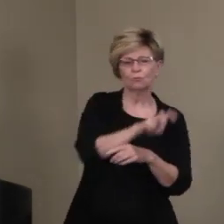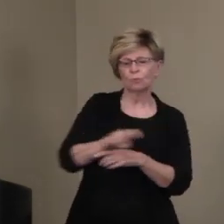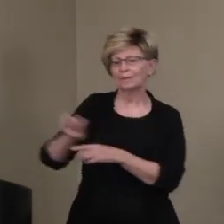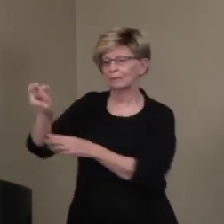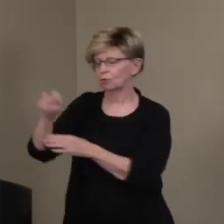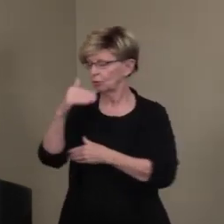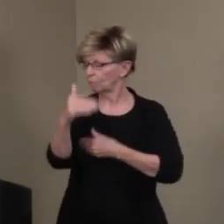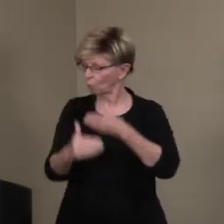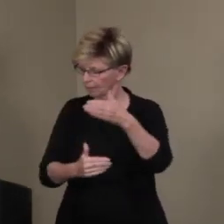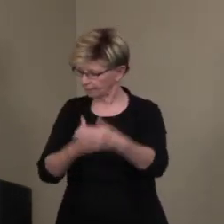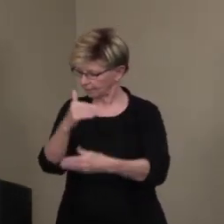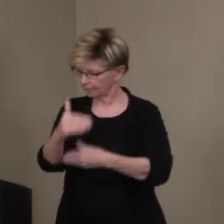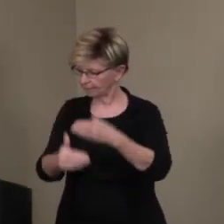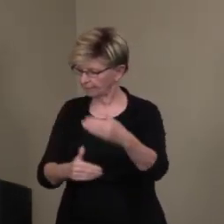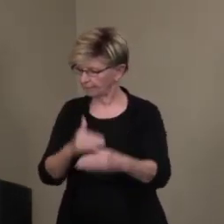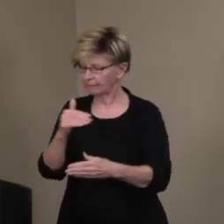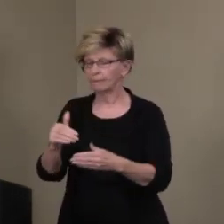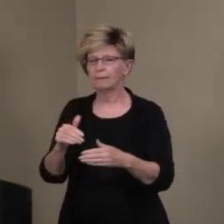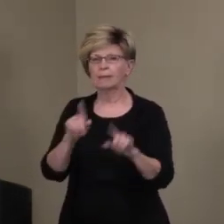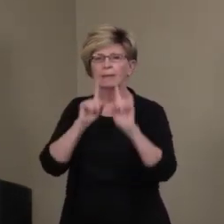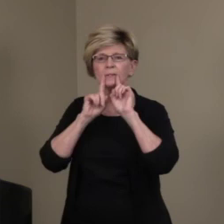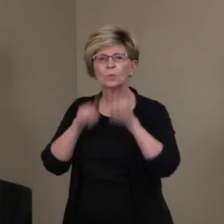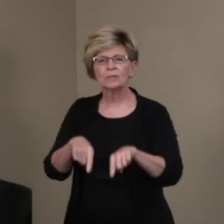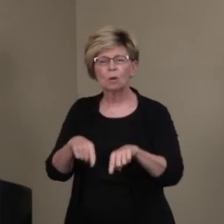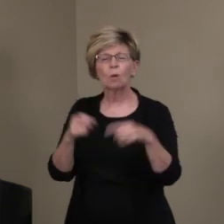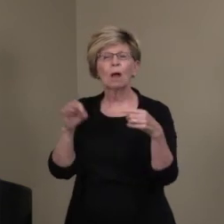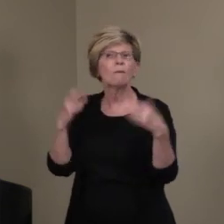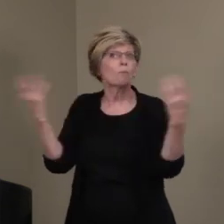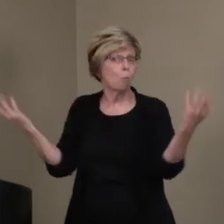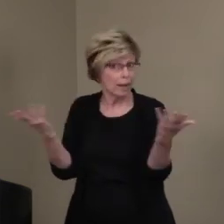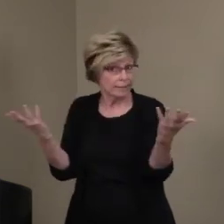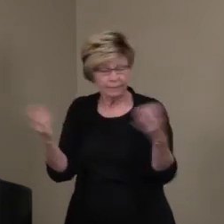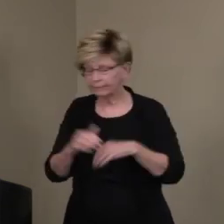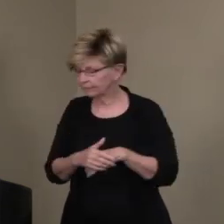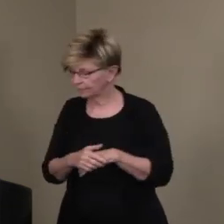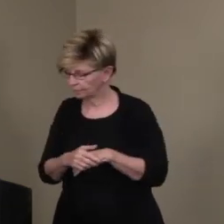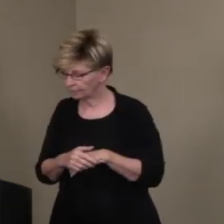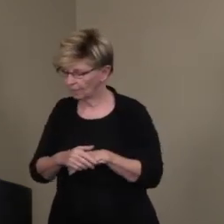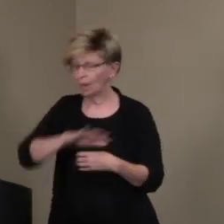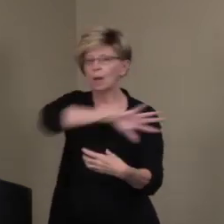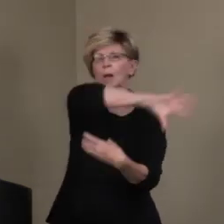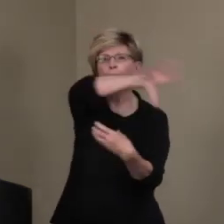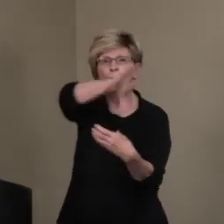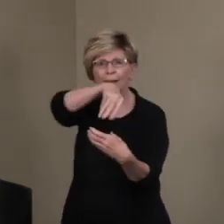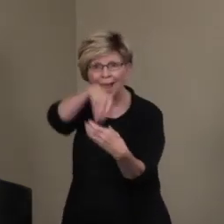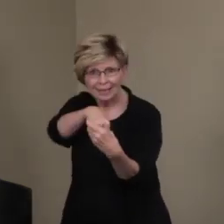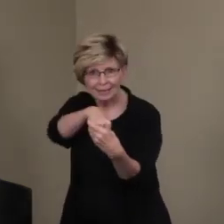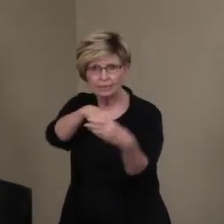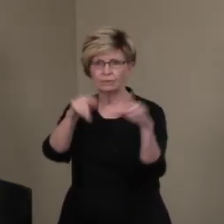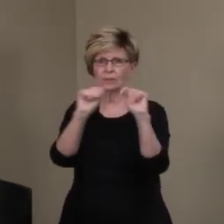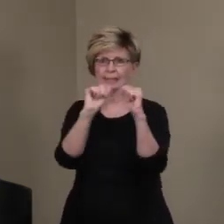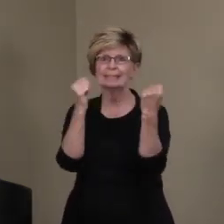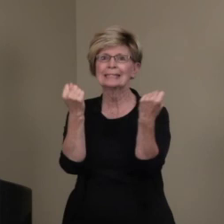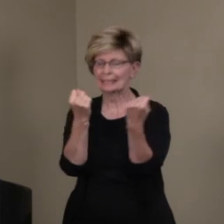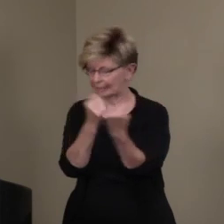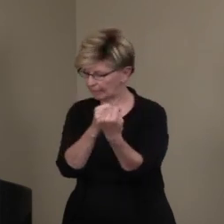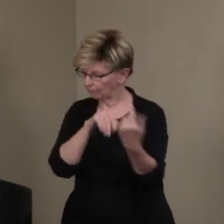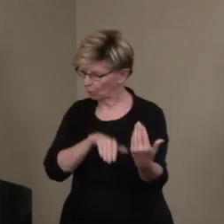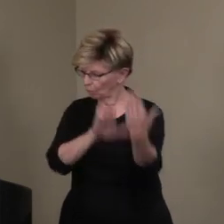truly successful traditional process is the results of a comprehensive team